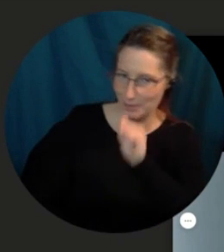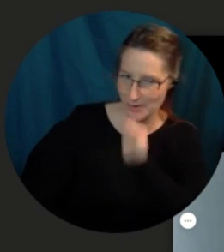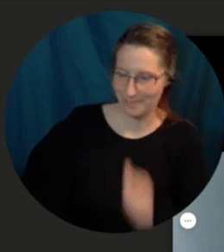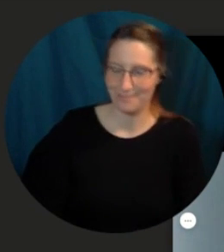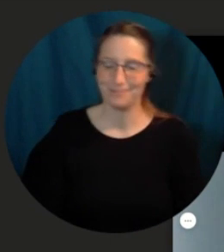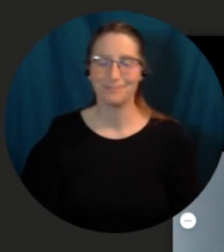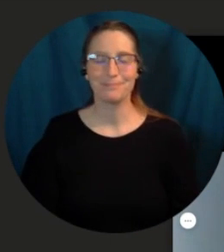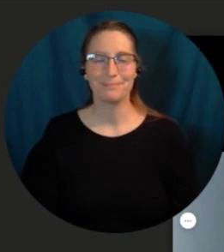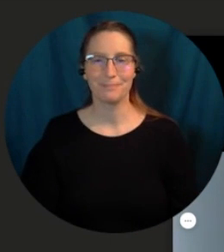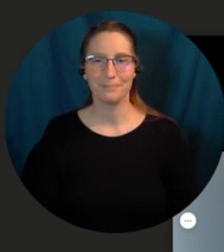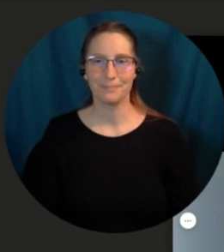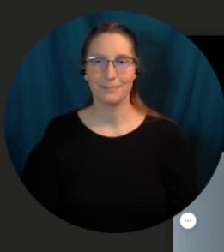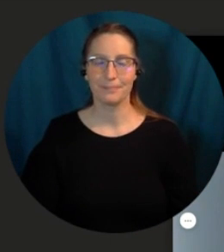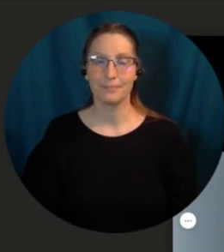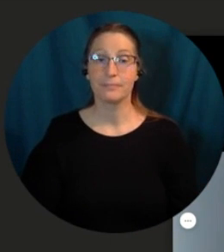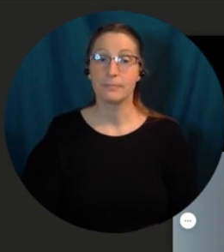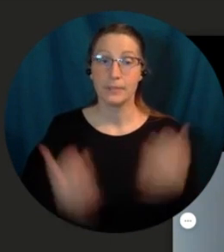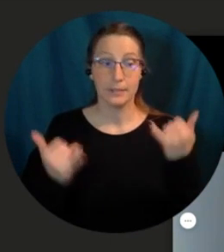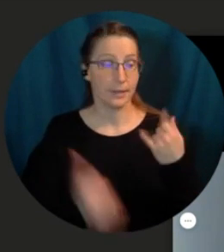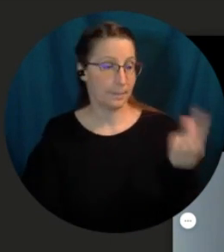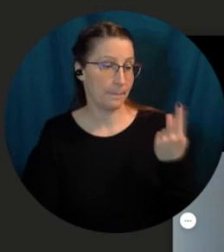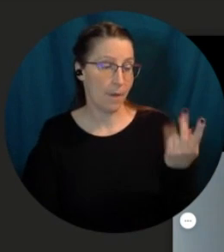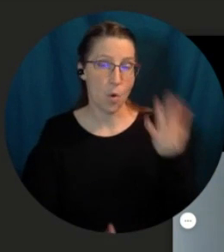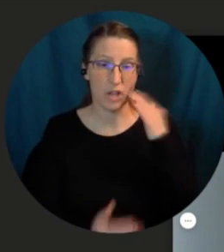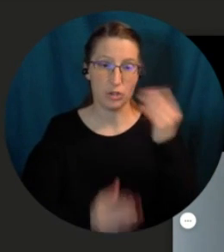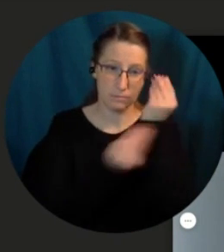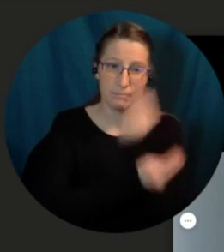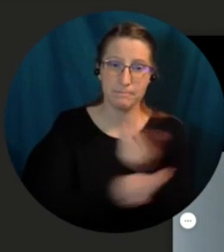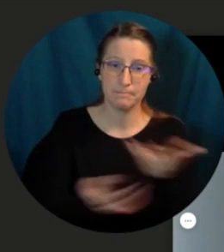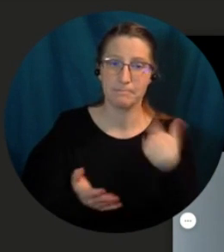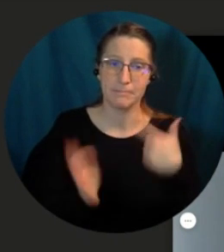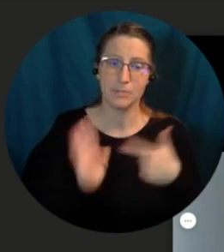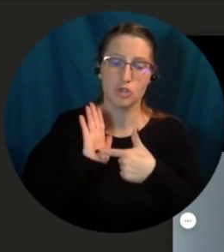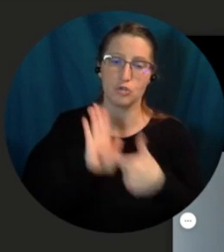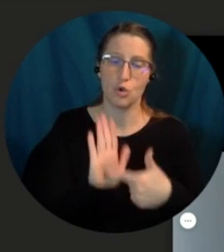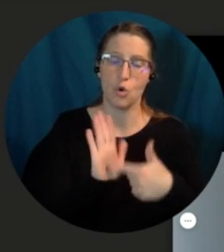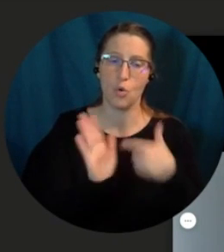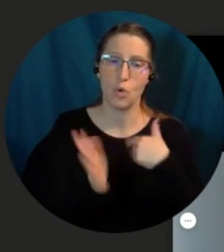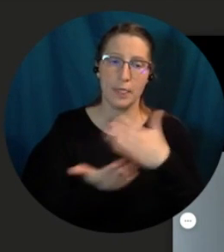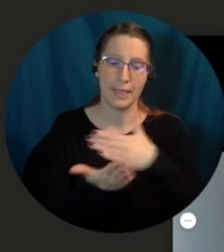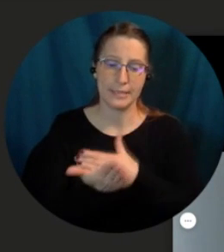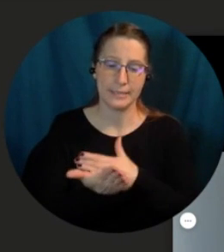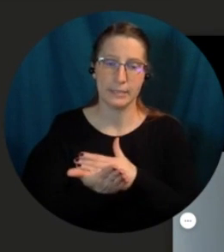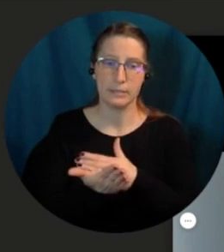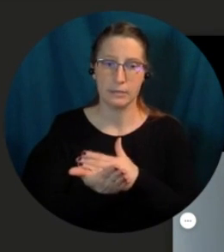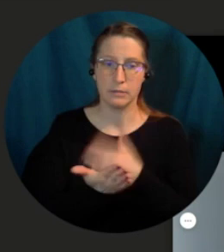Today, Kathee and I want to share with you a lesson that we've been working on with one of our students.